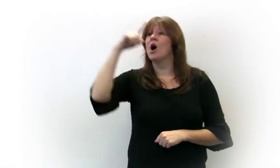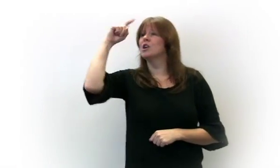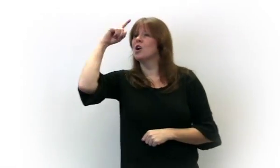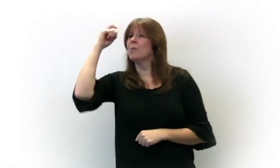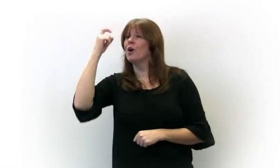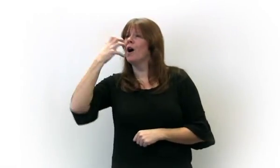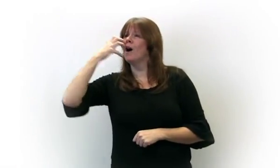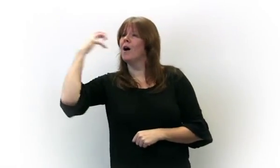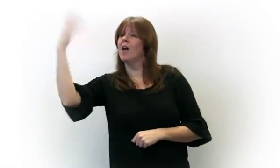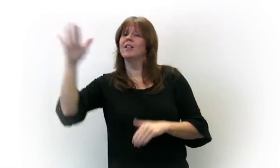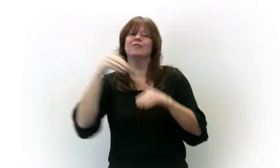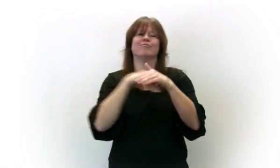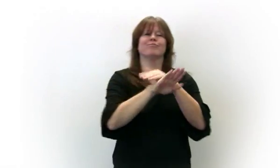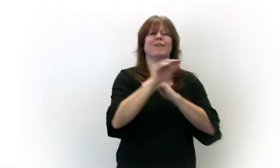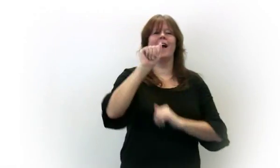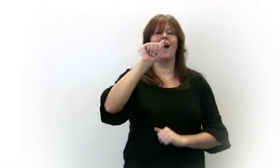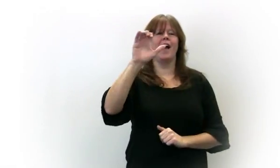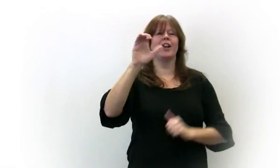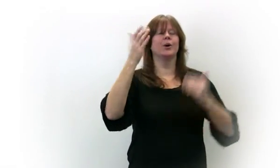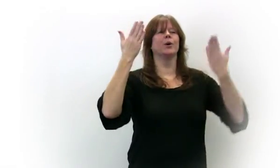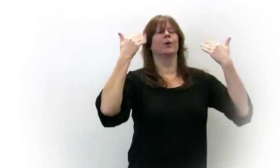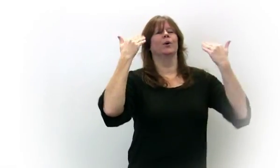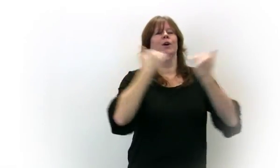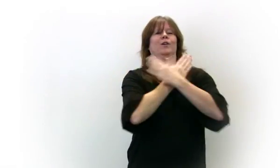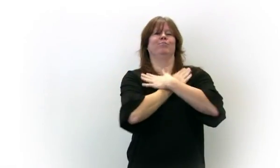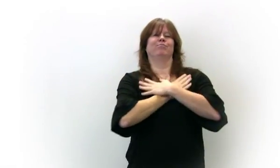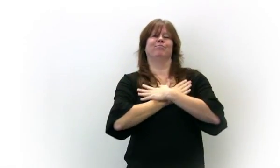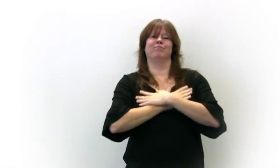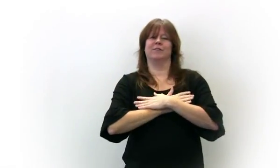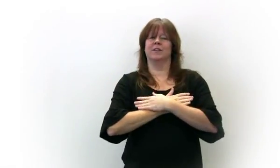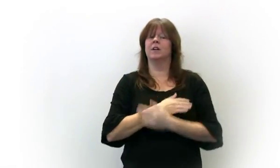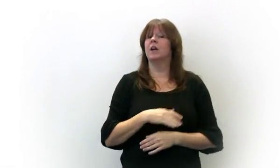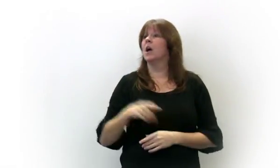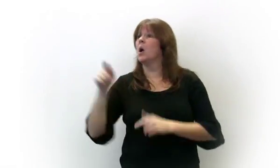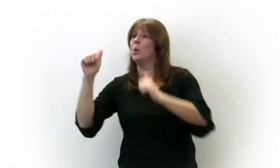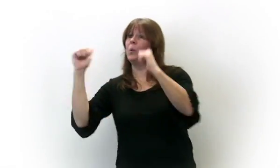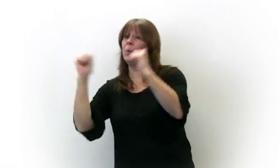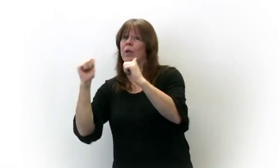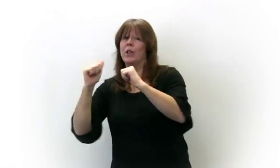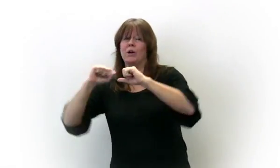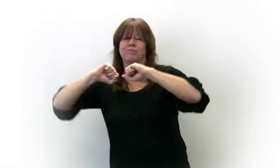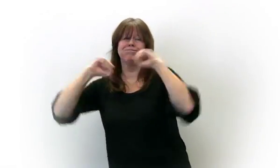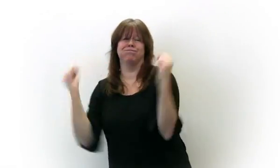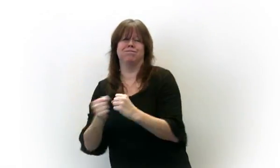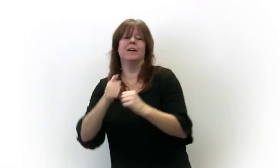In the summer when it is hot you can go in and enjoy the air conditioning.